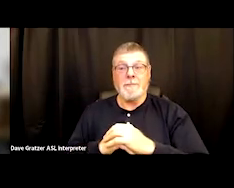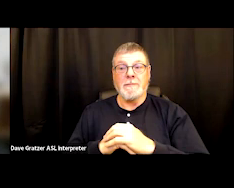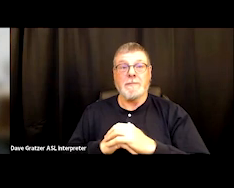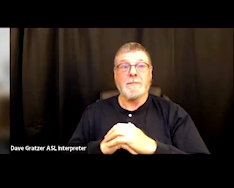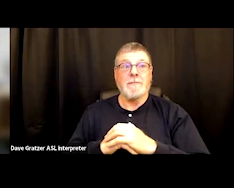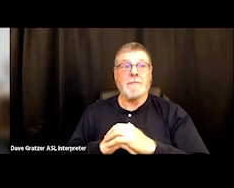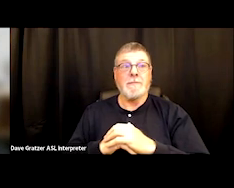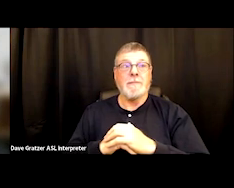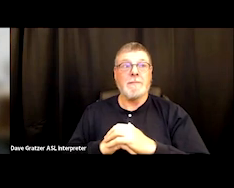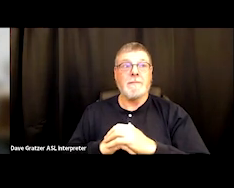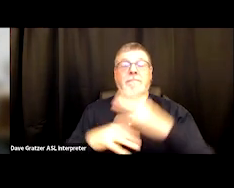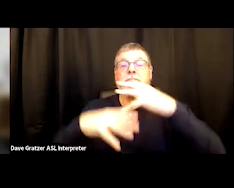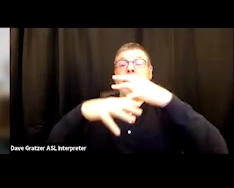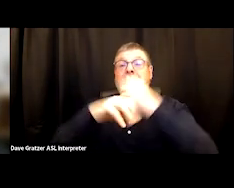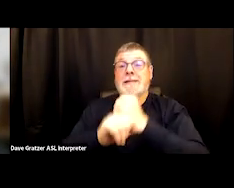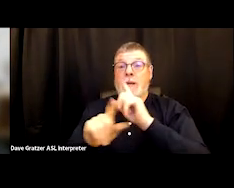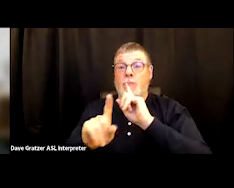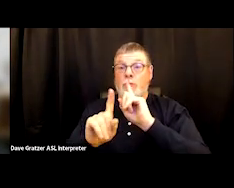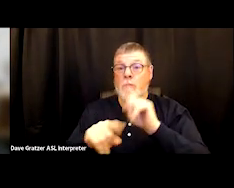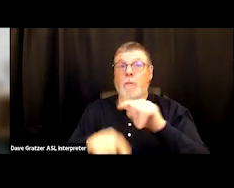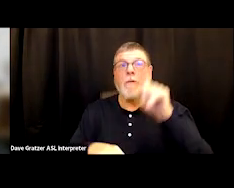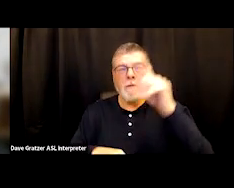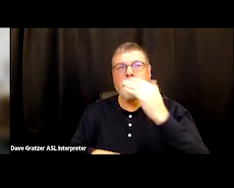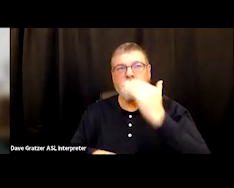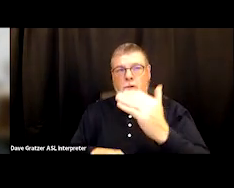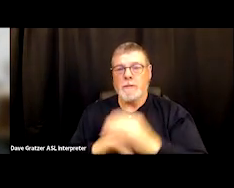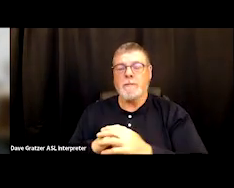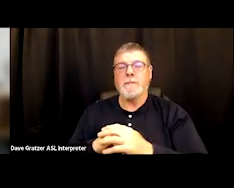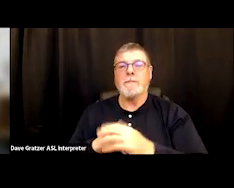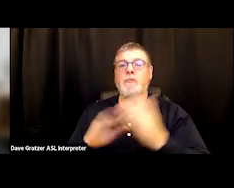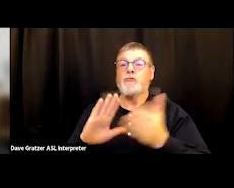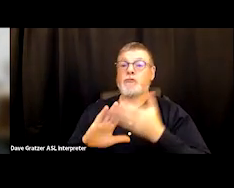And the summary reports, these are really cool. So you can run a summary report